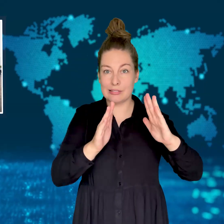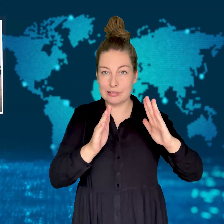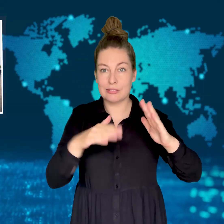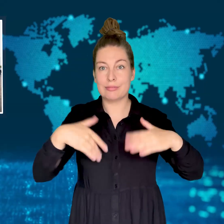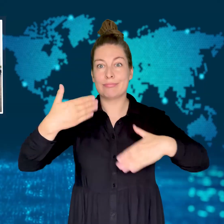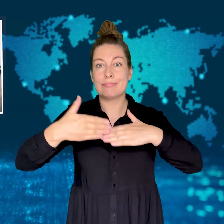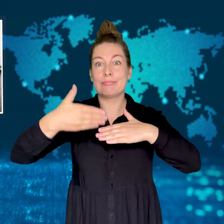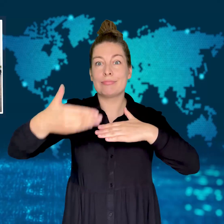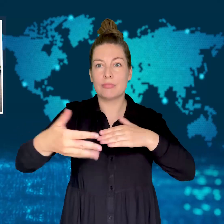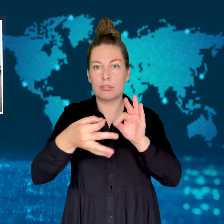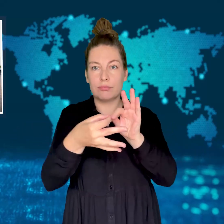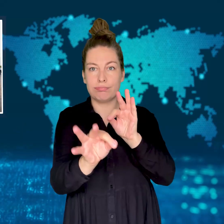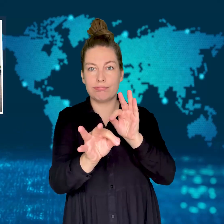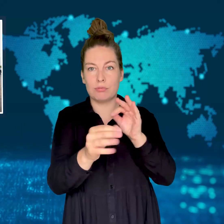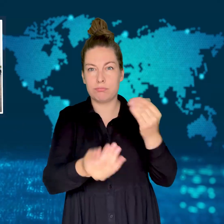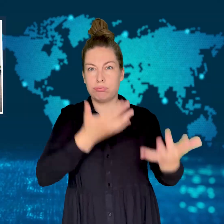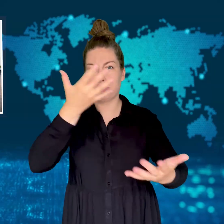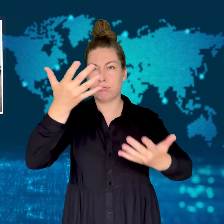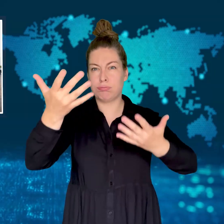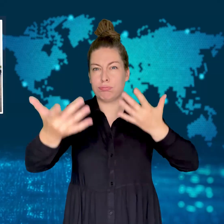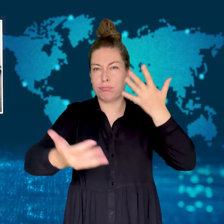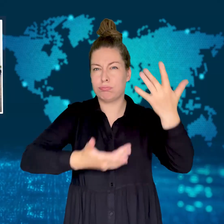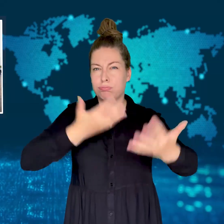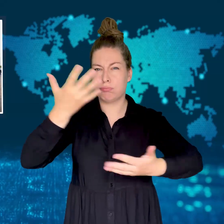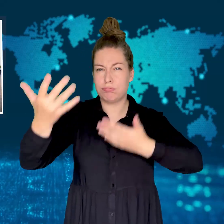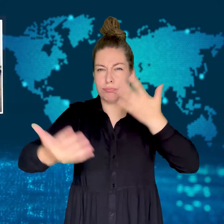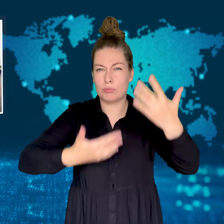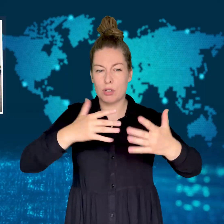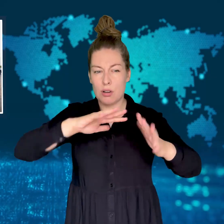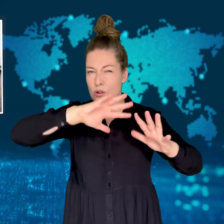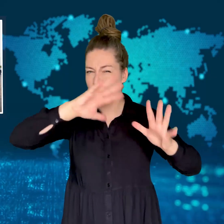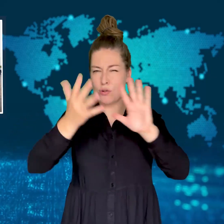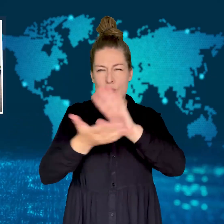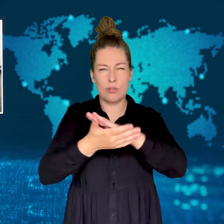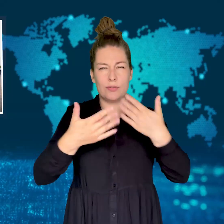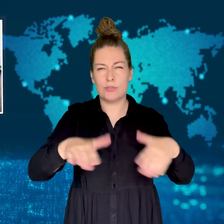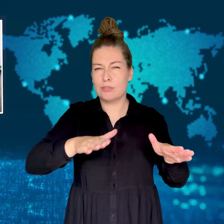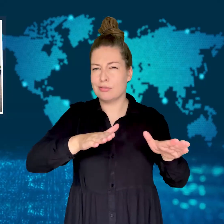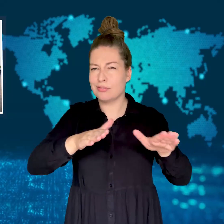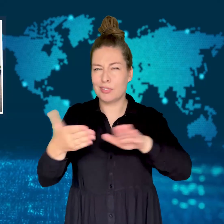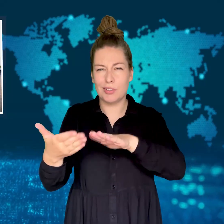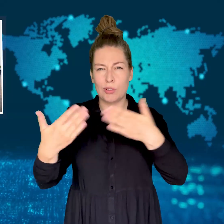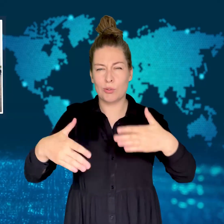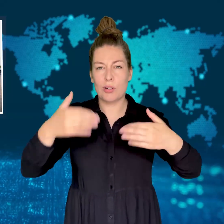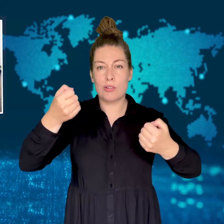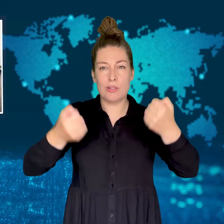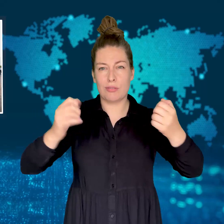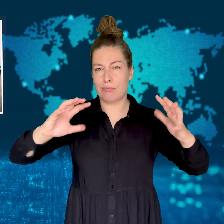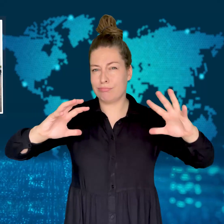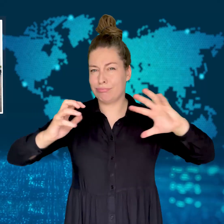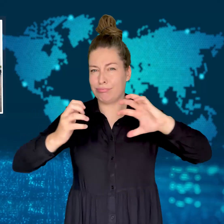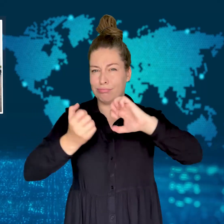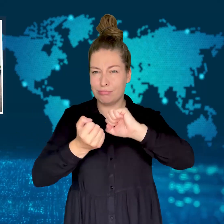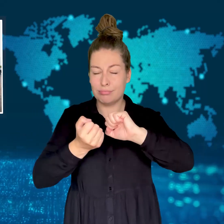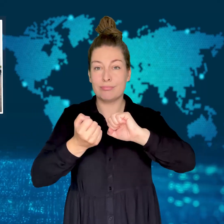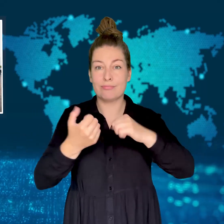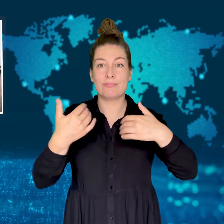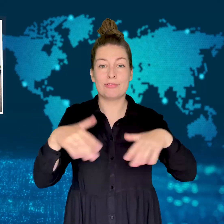They opened fire on the car, covering it with holes, and then lit it on fire.